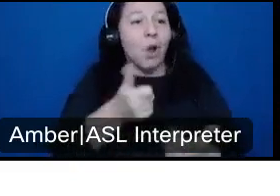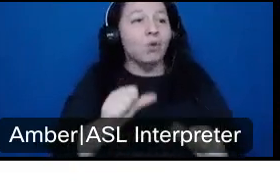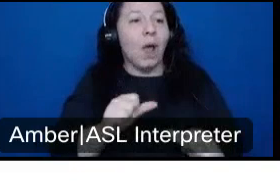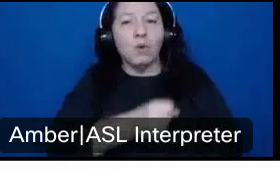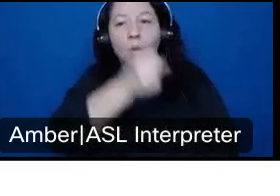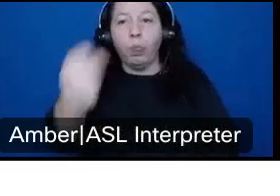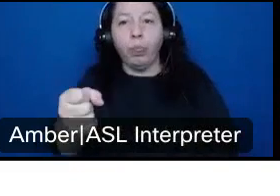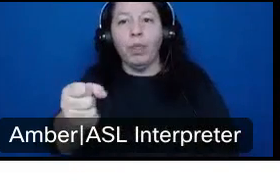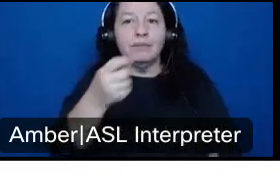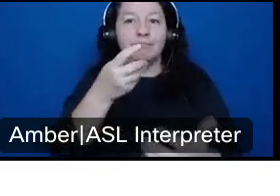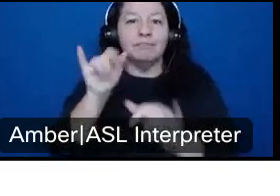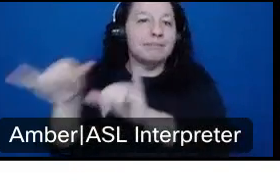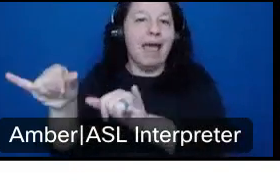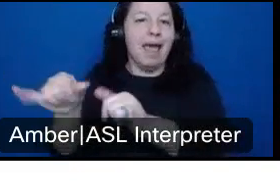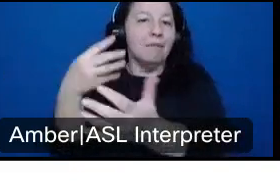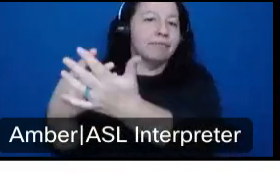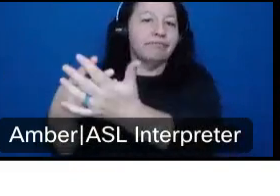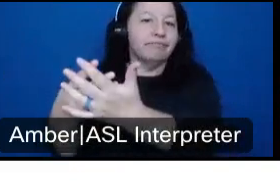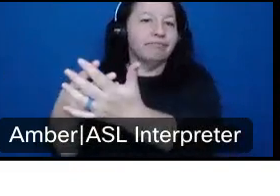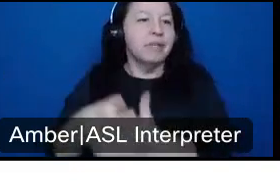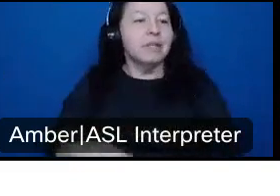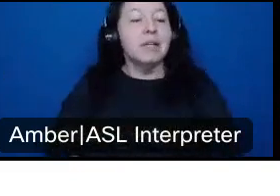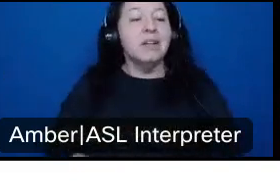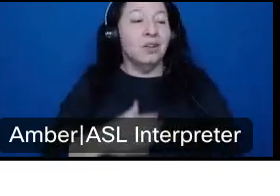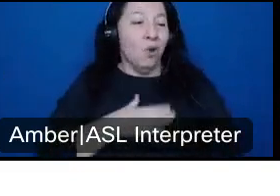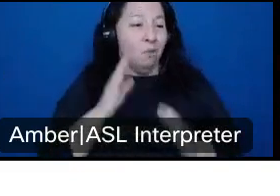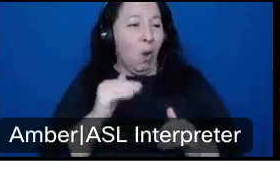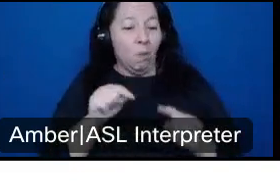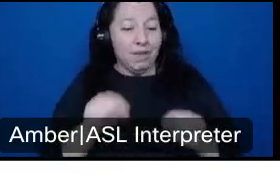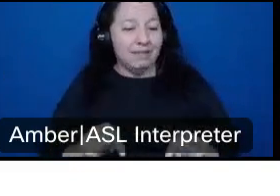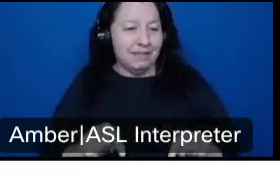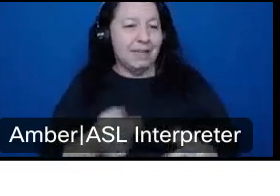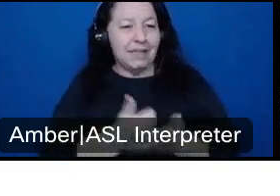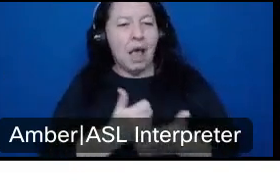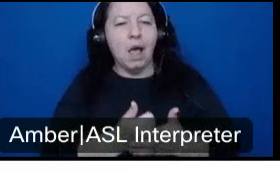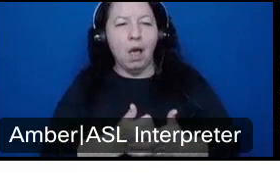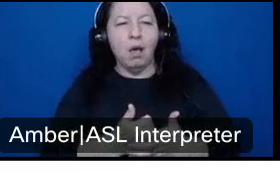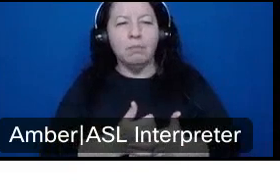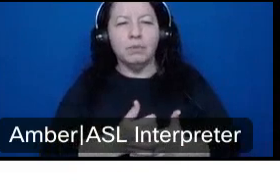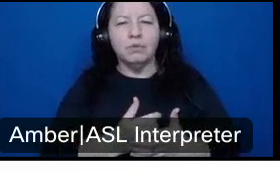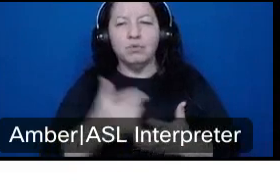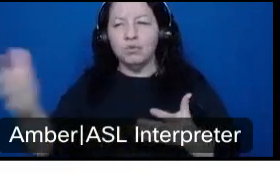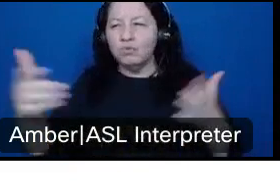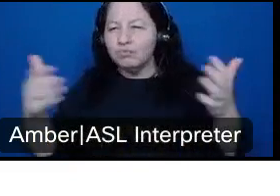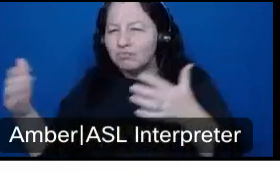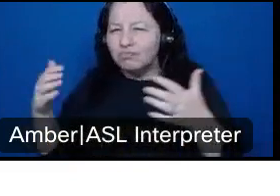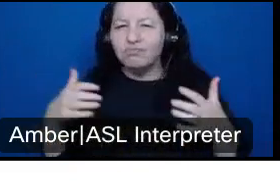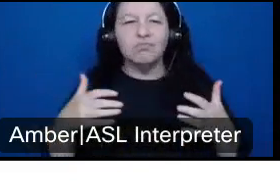So, my my hope is that, you know, this helps to bring everybody more in the middle and more focused on the person.